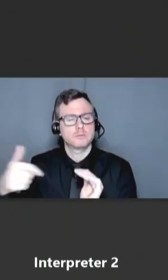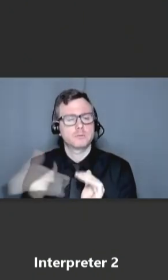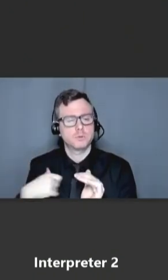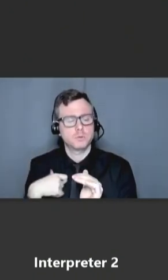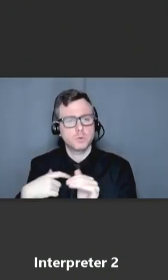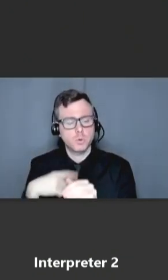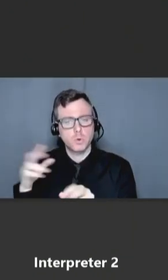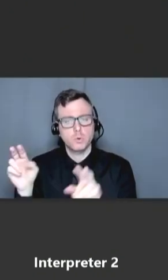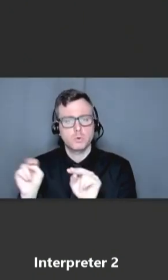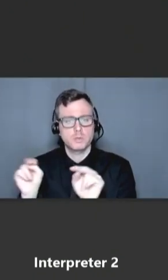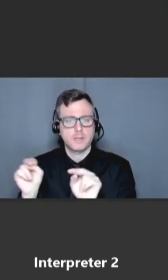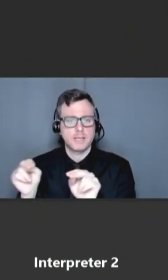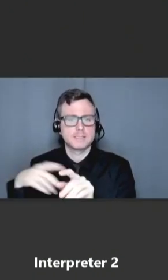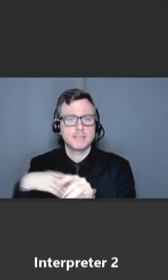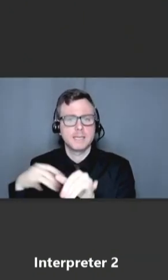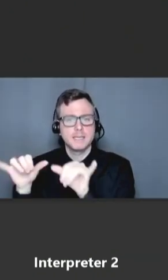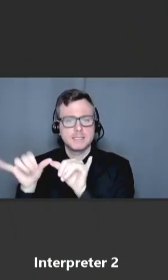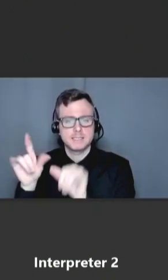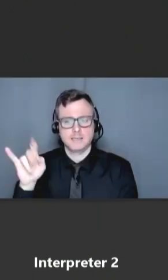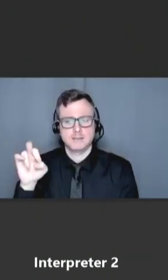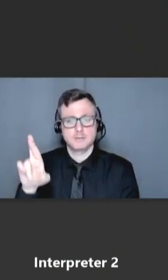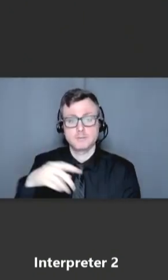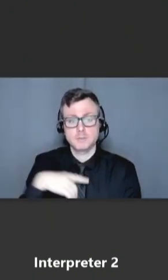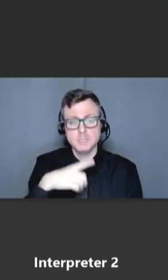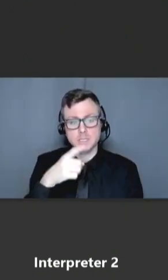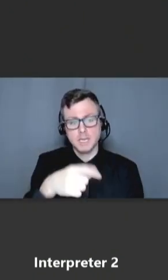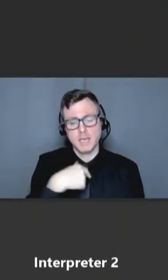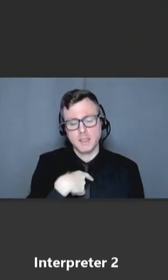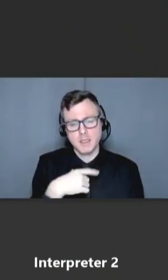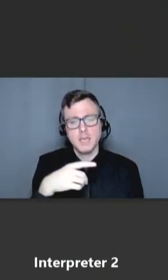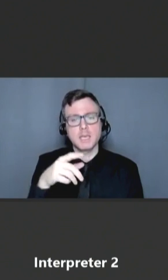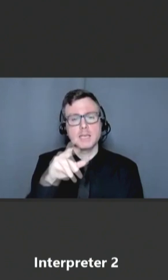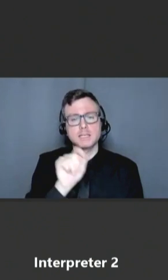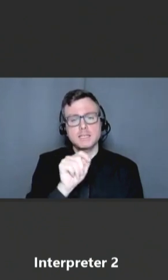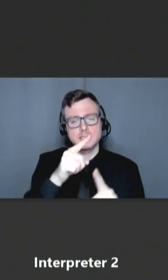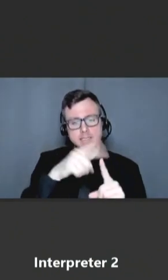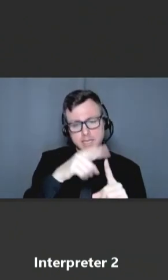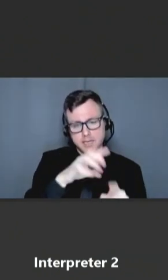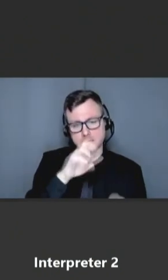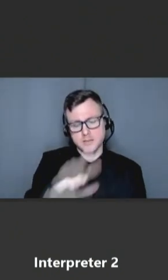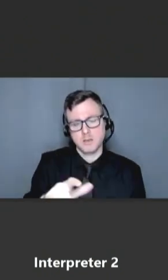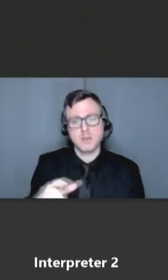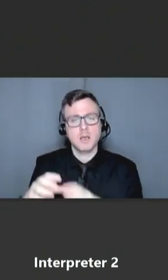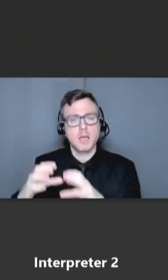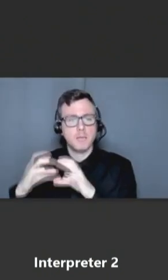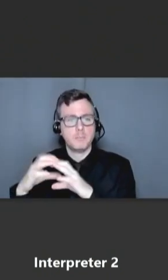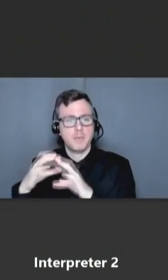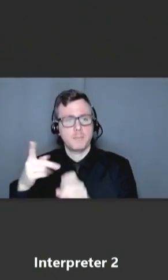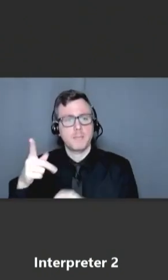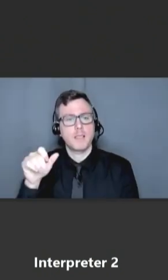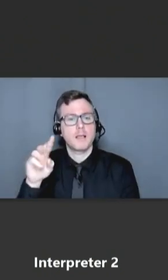both T cell and B cell plasma cell responses, are important and warrant further study. In addition,